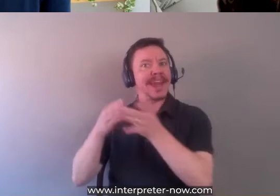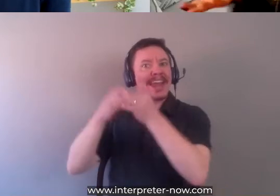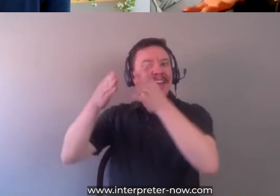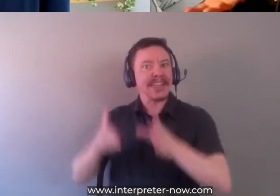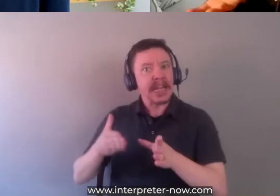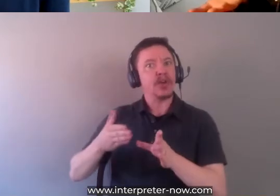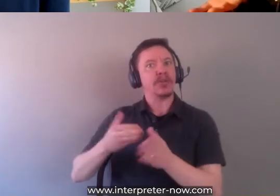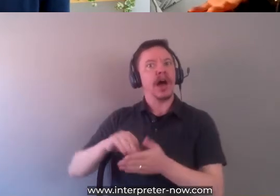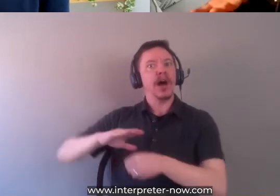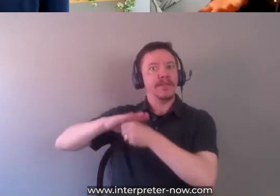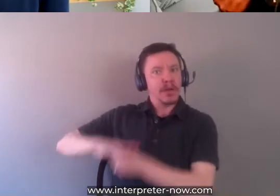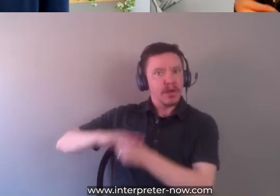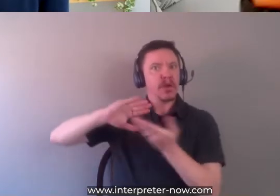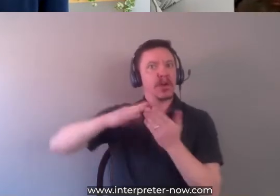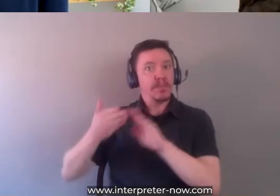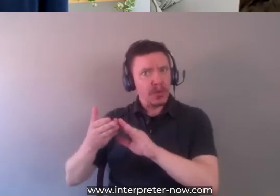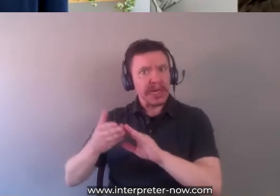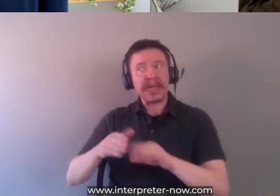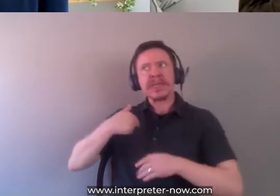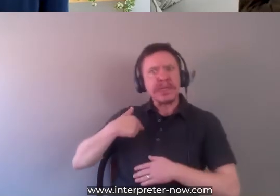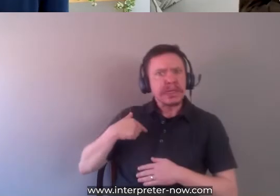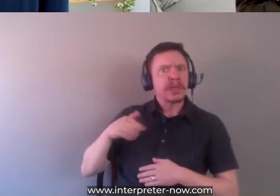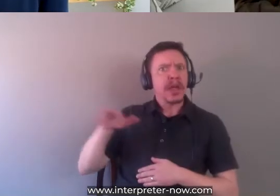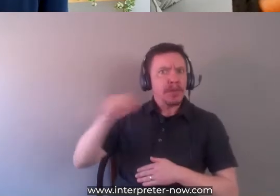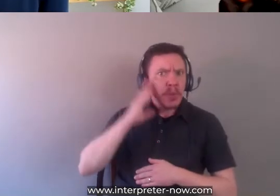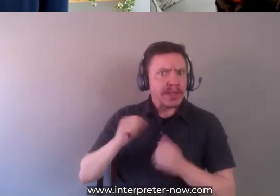heard of this software programme? Do you have any concerns about it? Do you think there